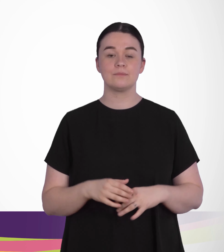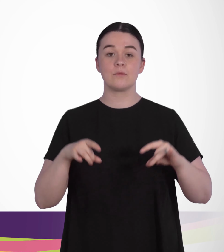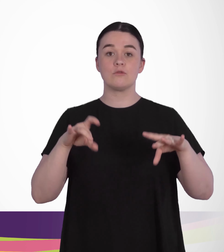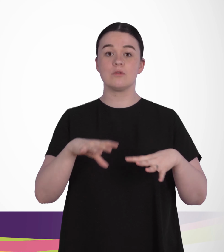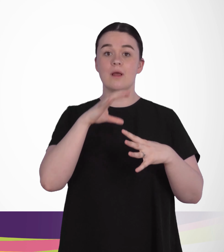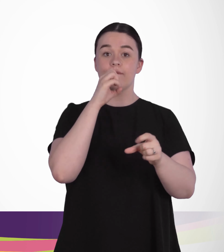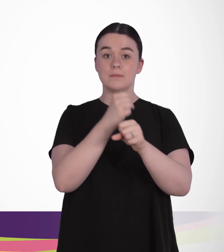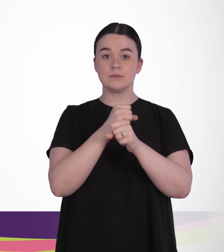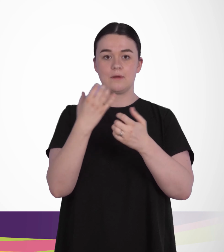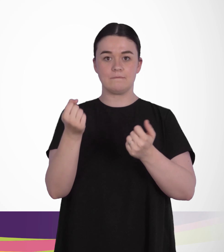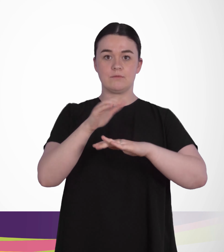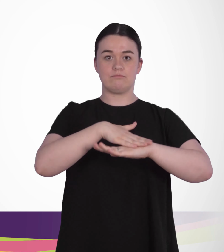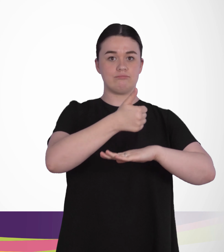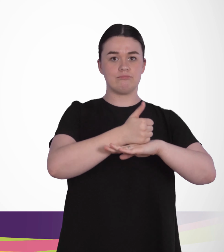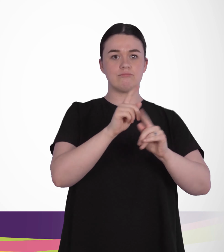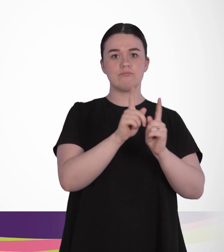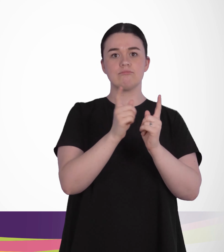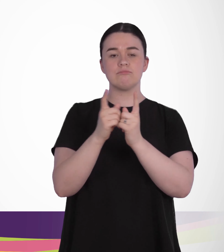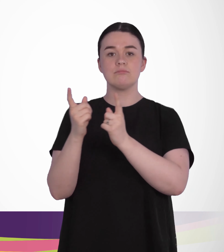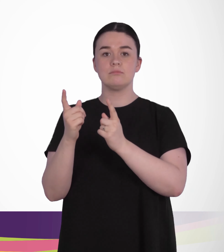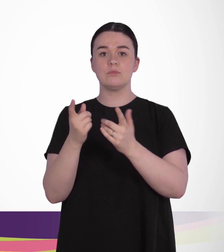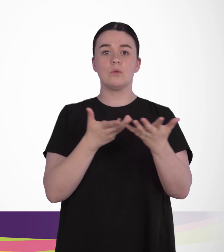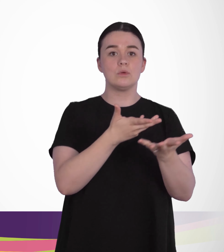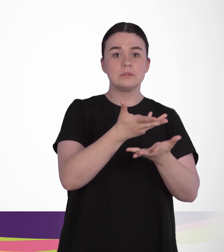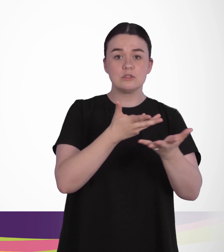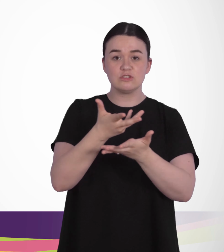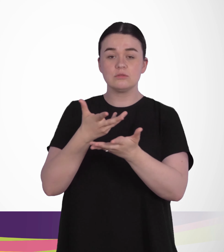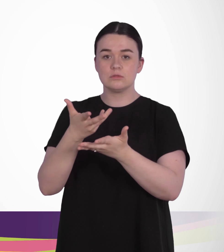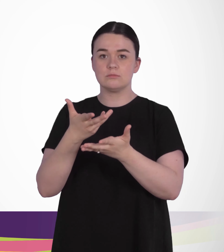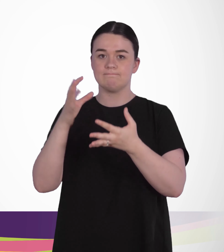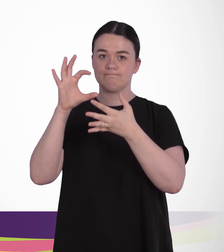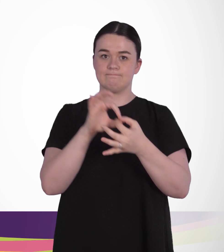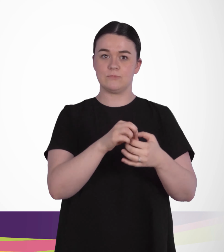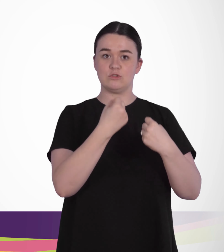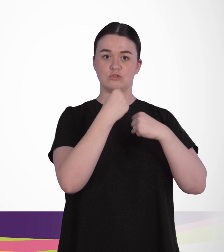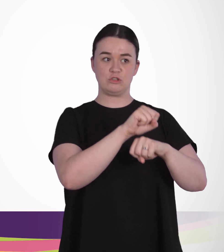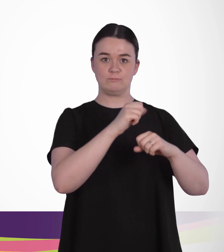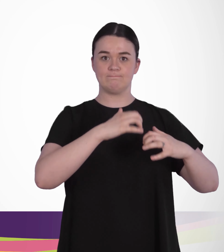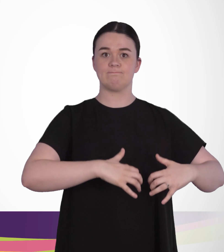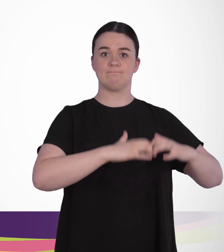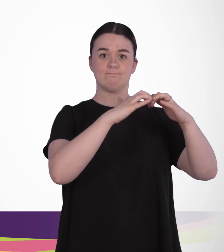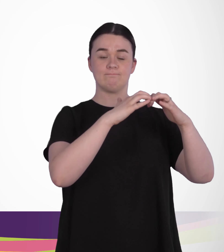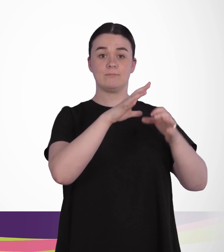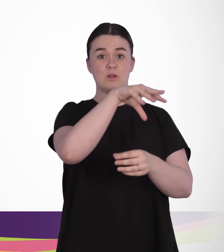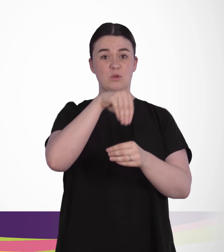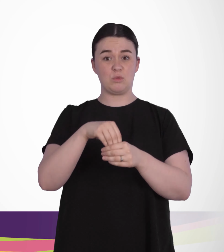The Australian Government has conducted a range of consultations to inform the Strategy including